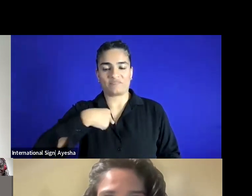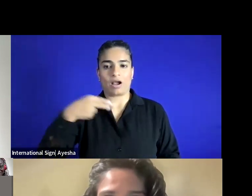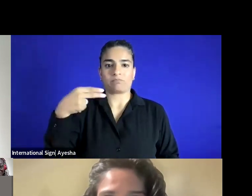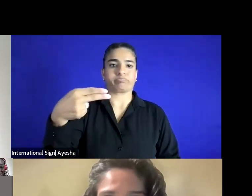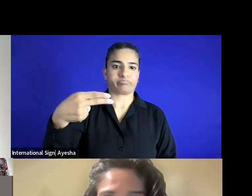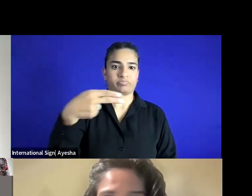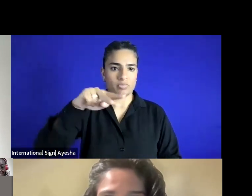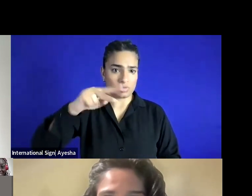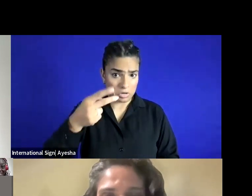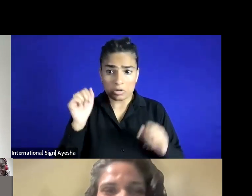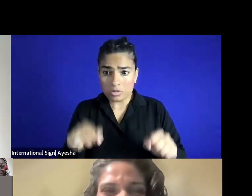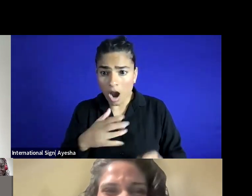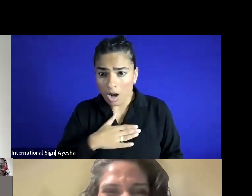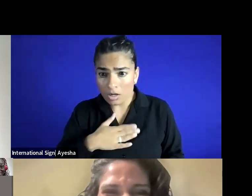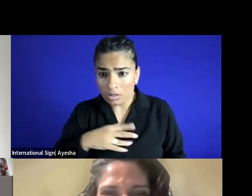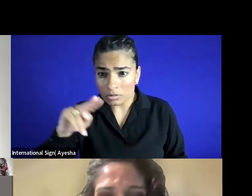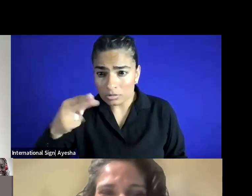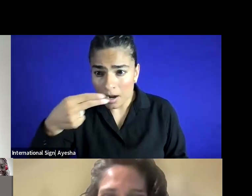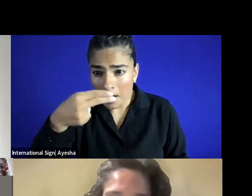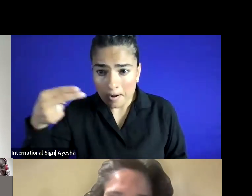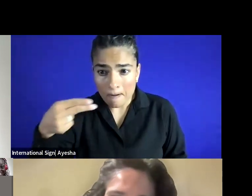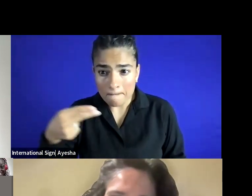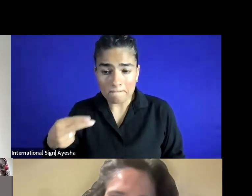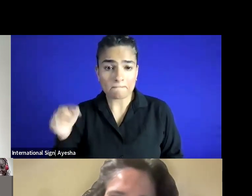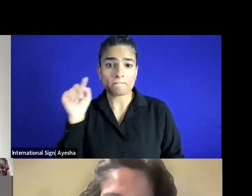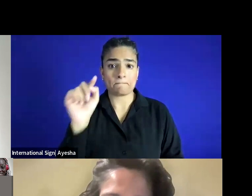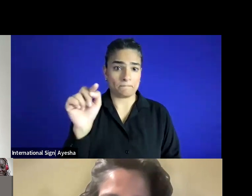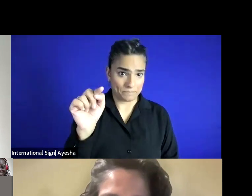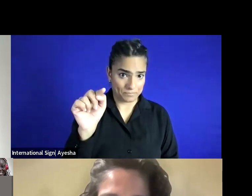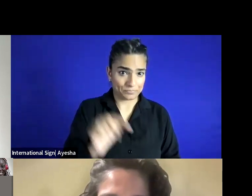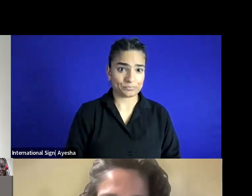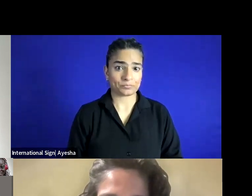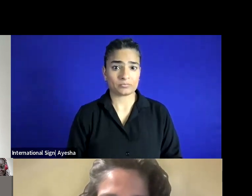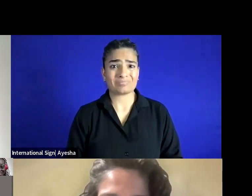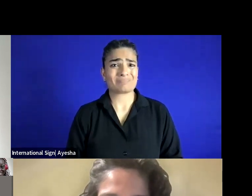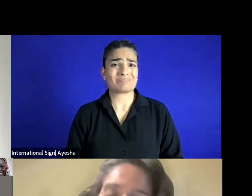I don't want to use my little nickname. So in this. Let me use this. Let me use Michelle.